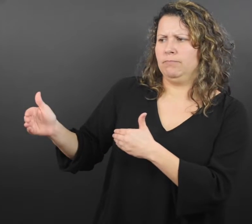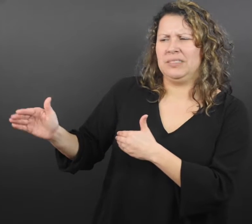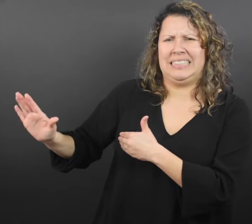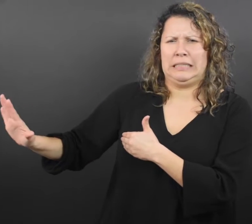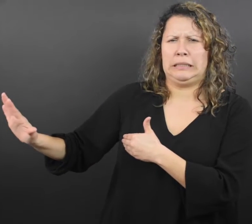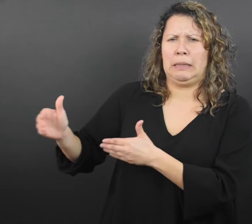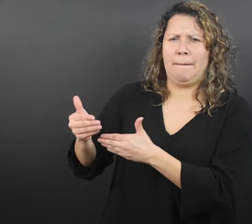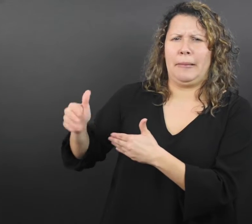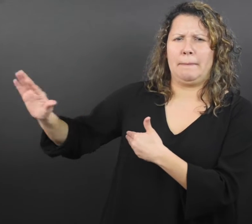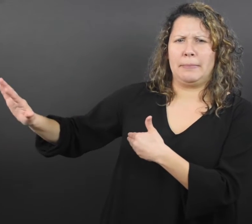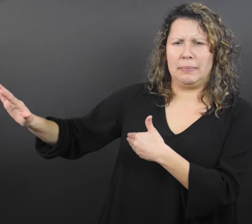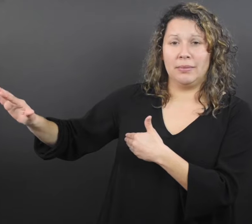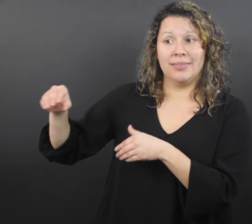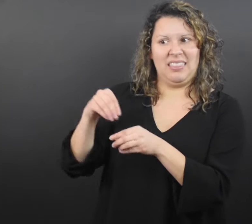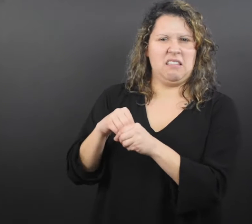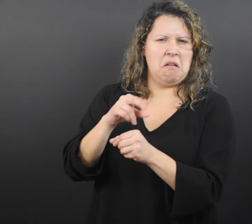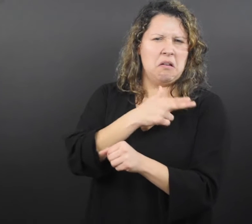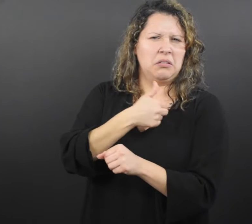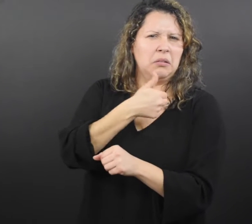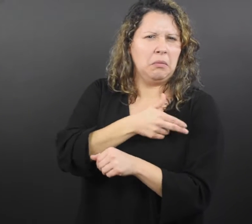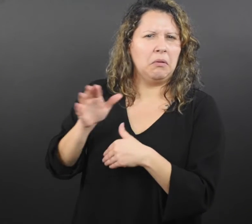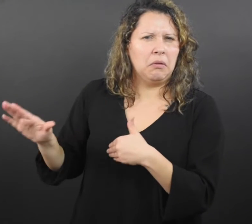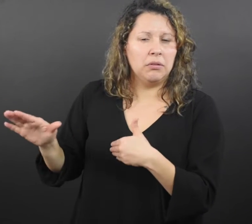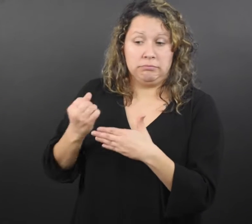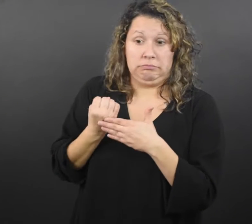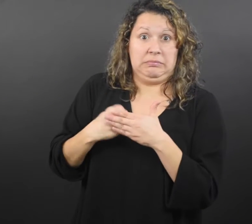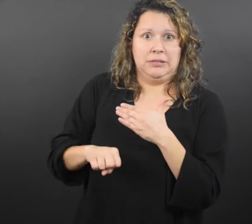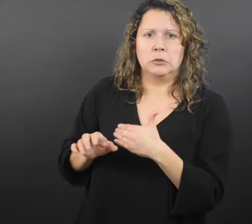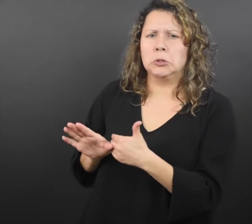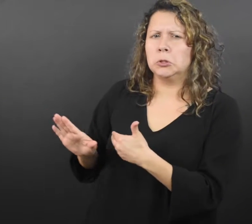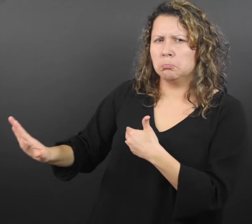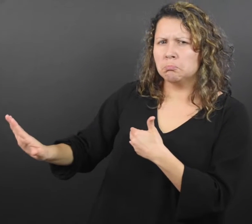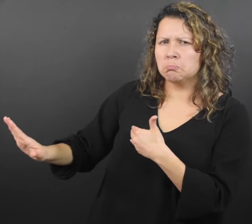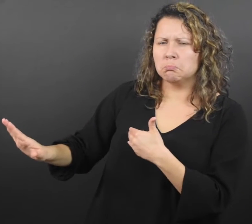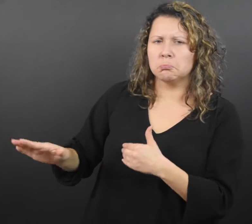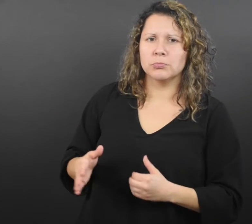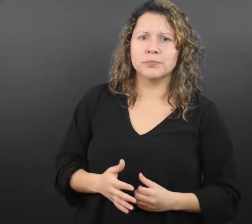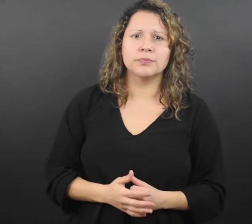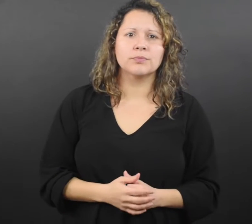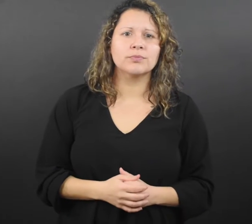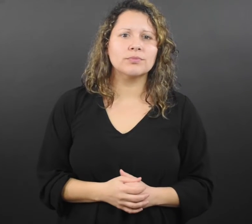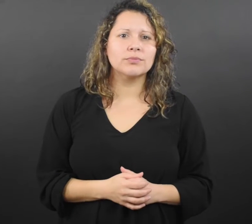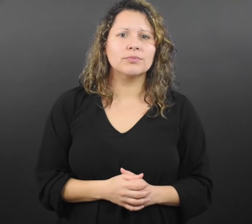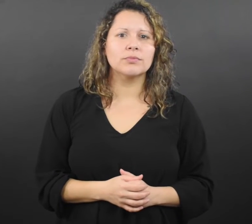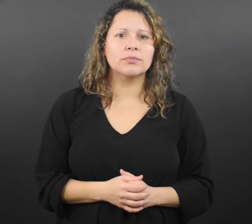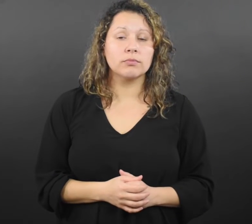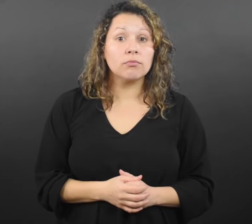● When you're not breastfeeding, stay at least 6 feet away from your baby as much as you